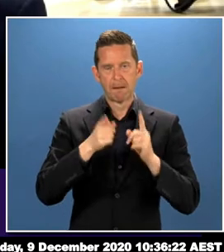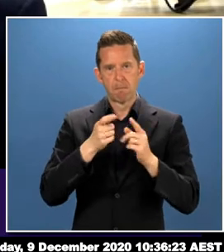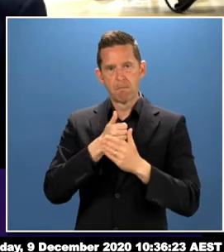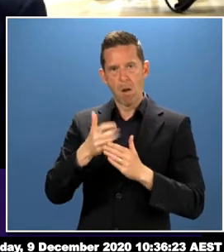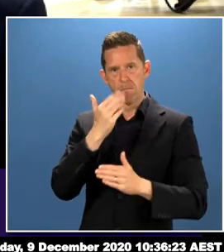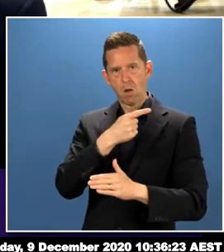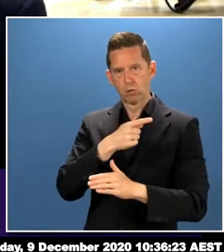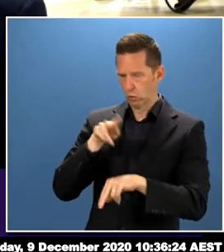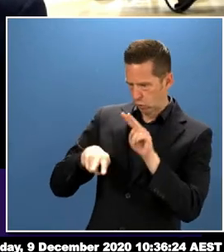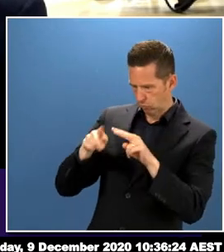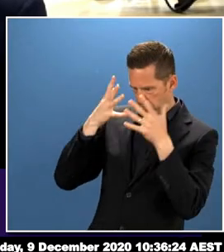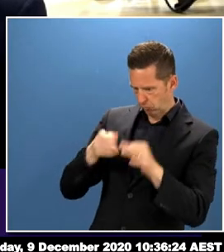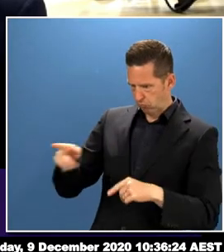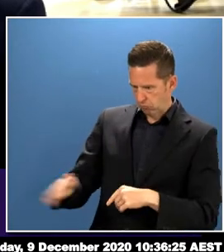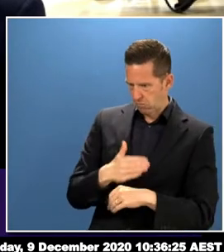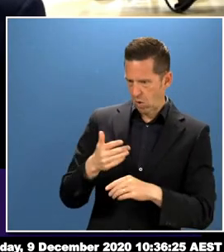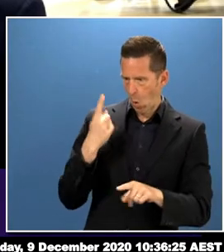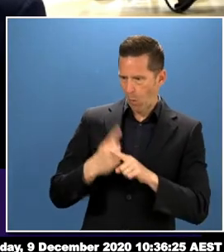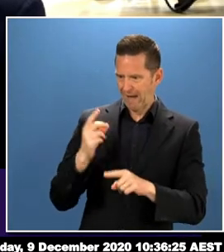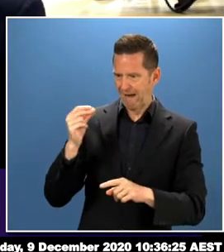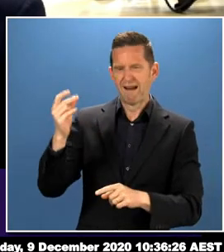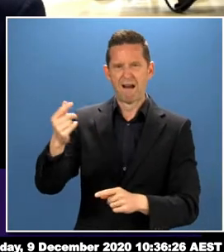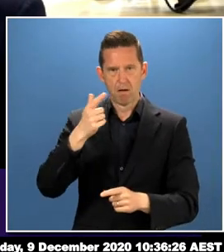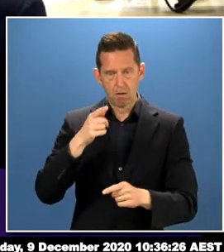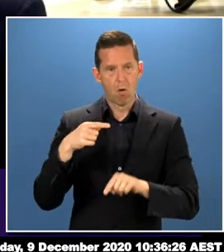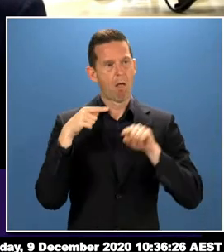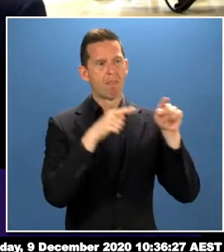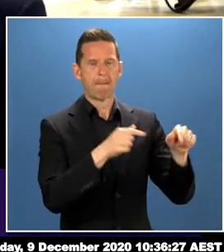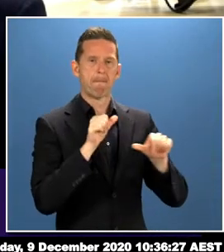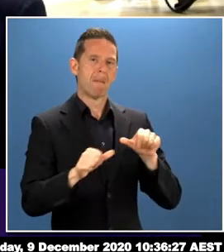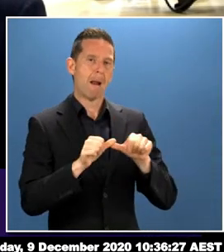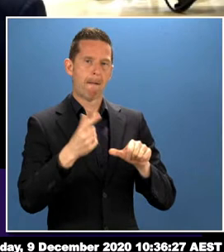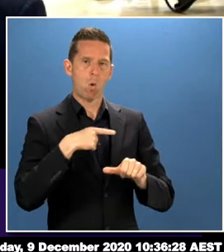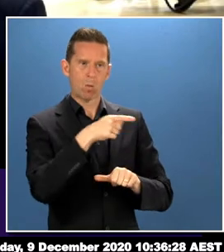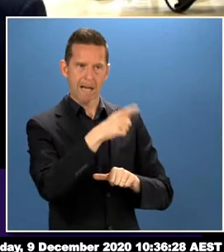enabled me to relax into the role more and demonstrate that, you know,